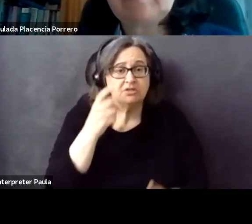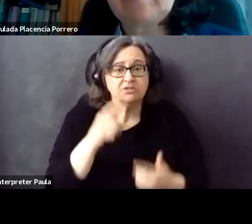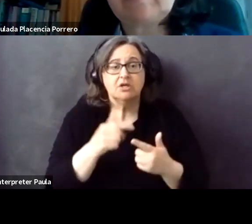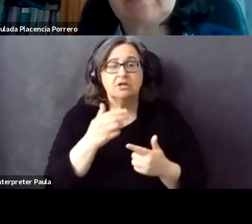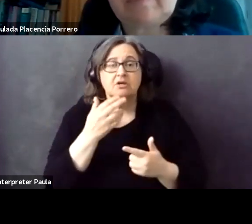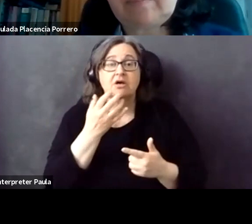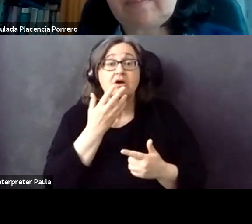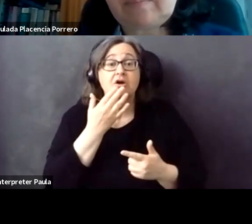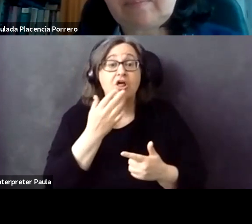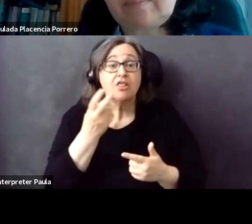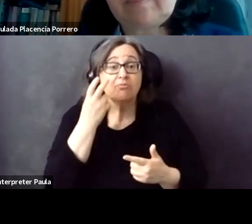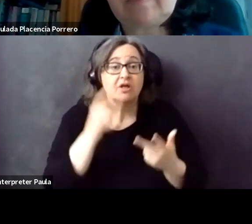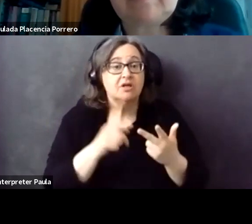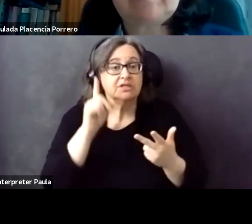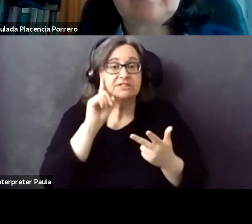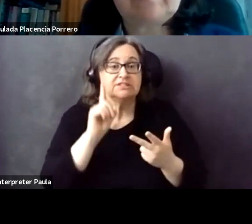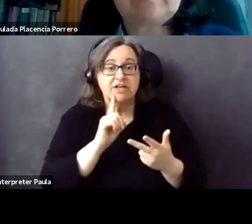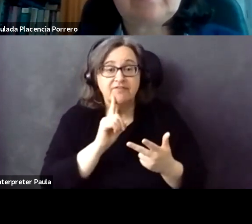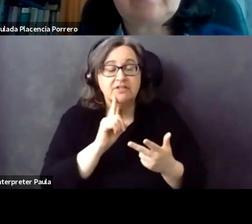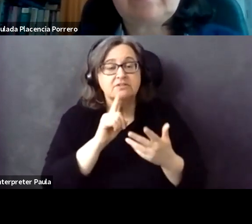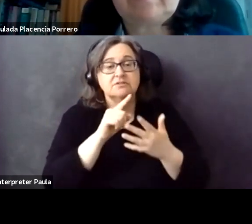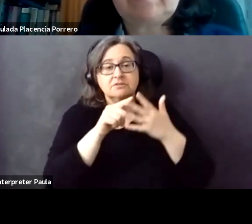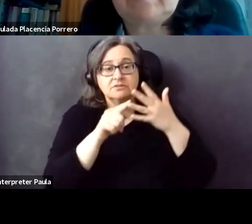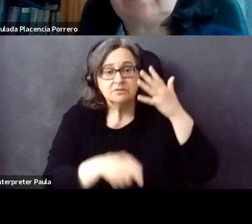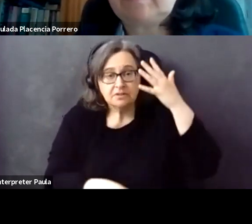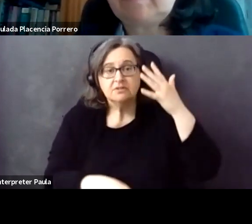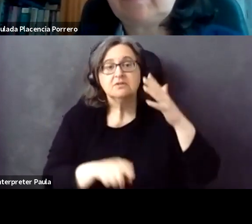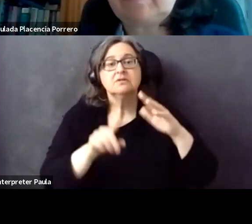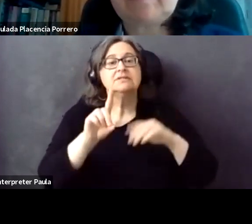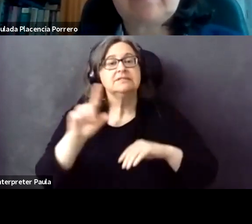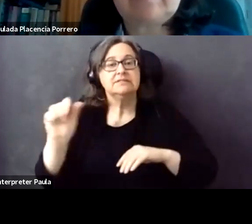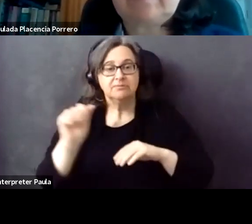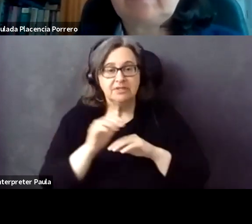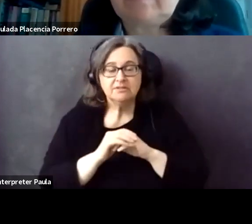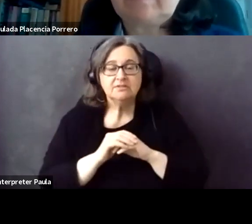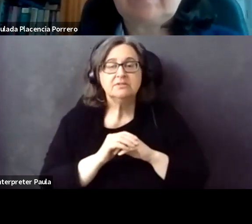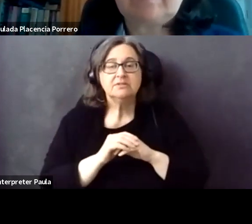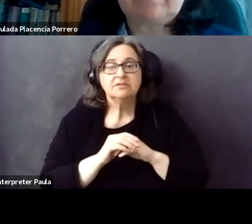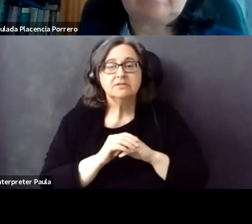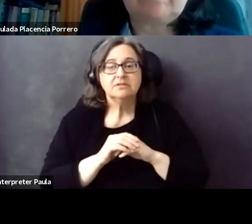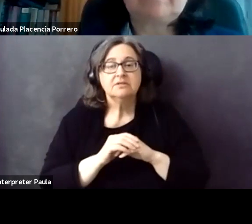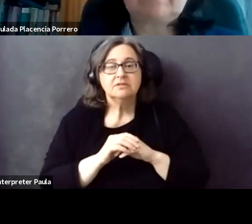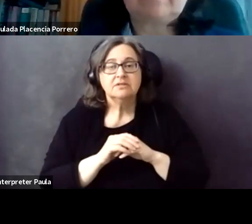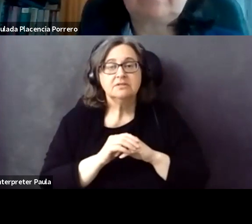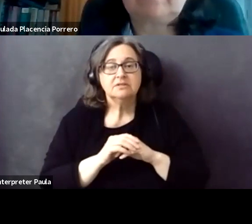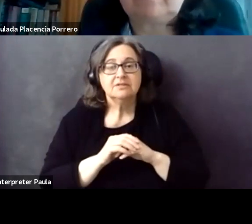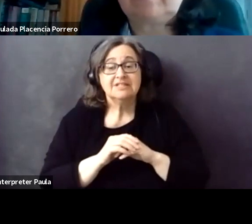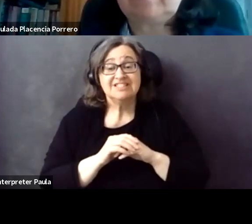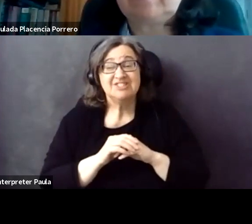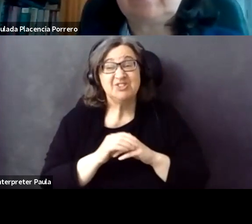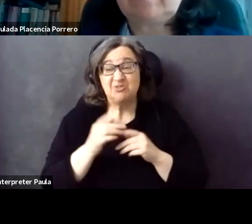are other disabilities making access to web shops a problem, like blindness, color blindness, deafness, all